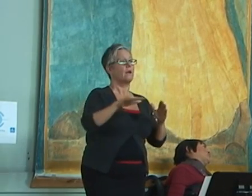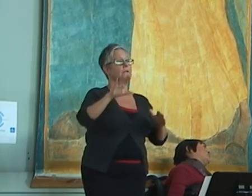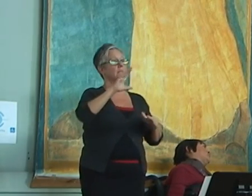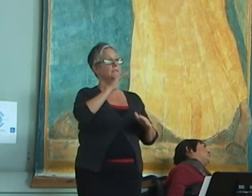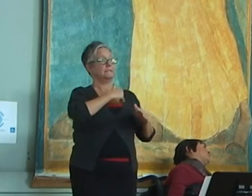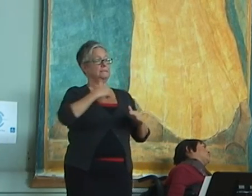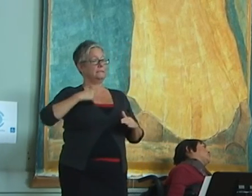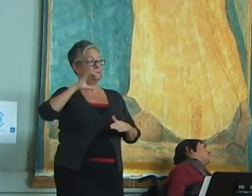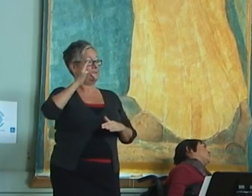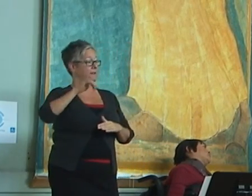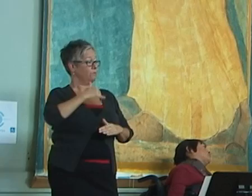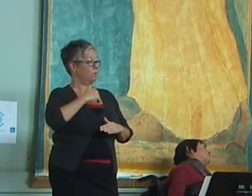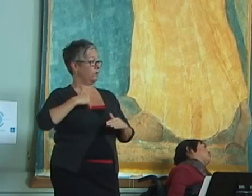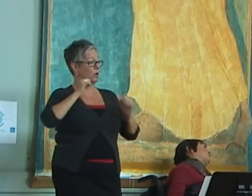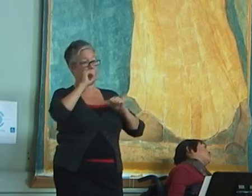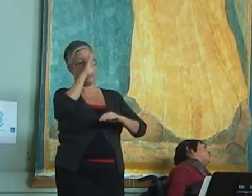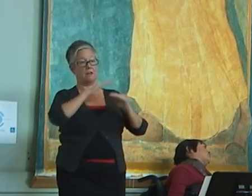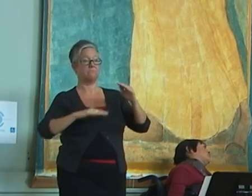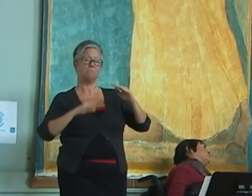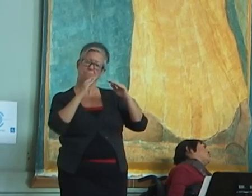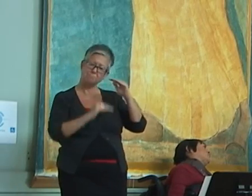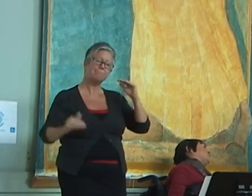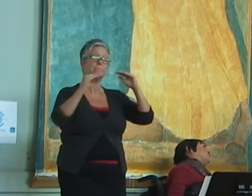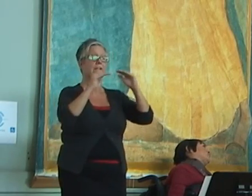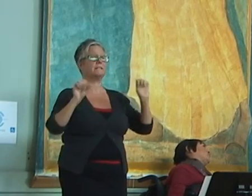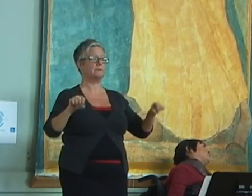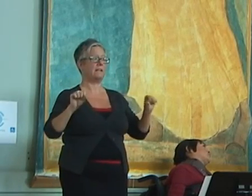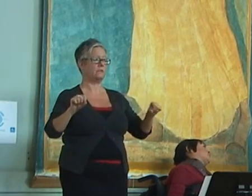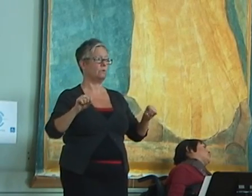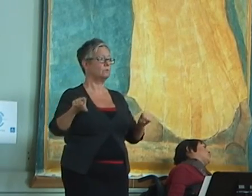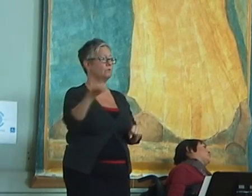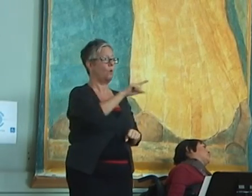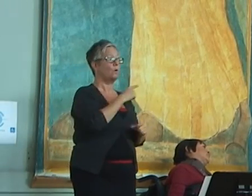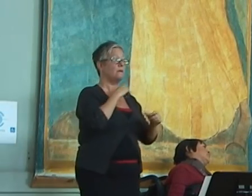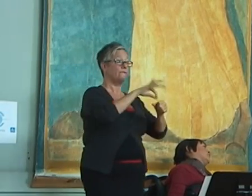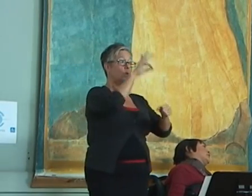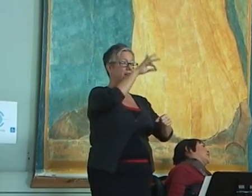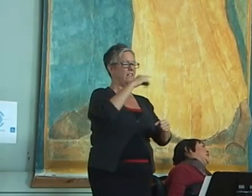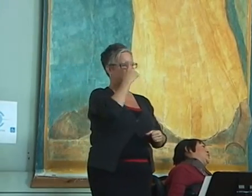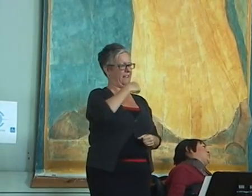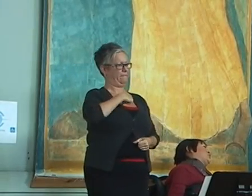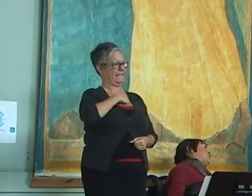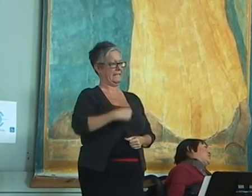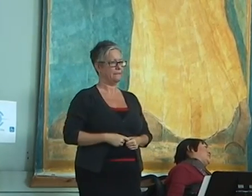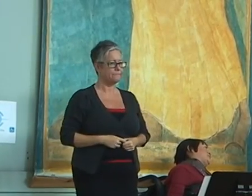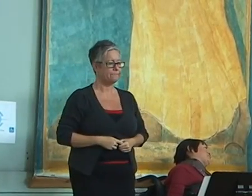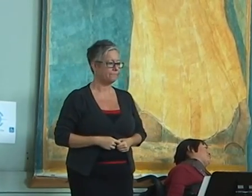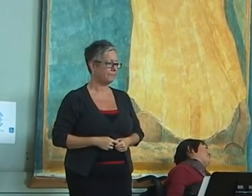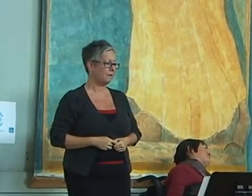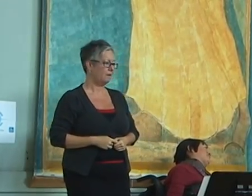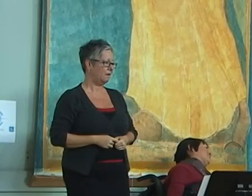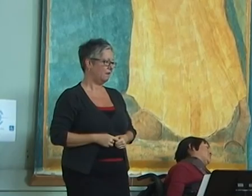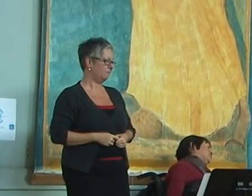On October 25, please consider Rocco Rossi for Mayor. Thank you. Thank you, Mr. Rossi.